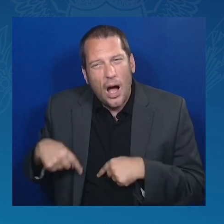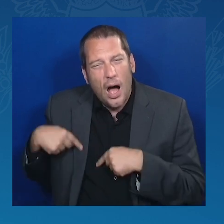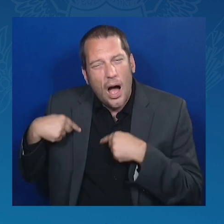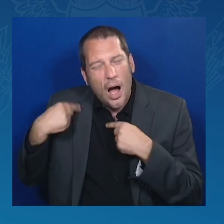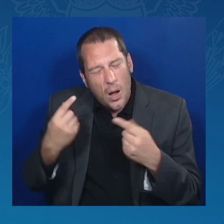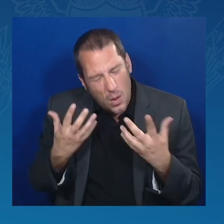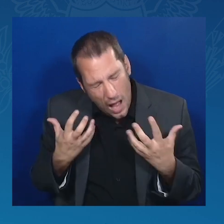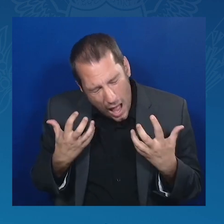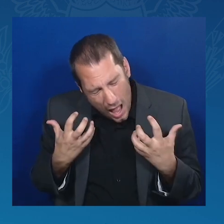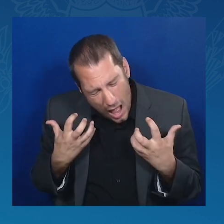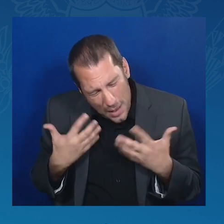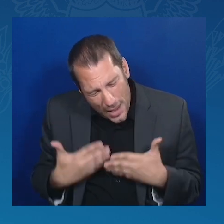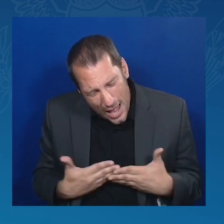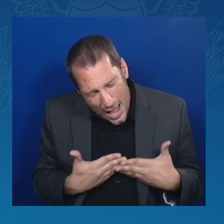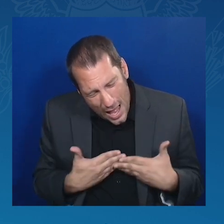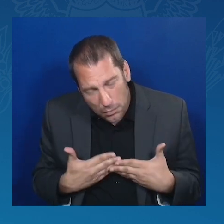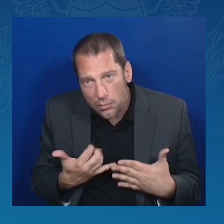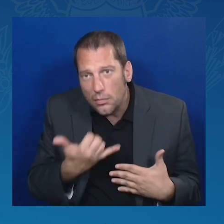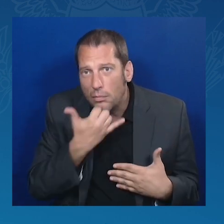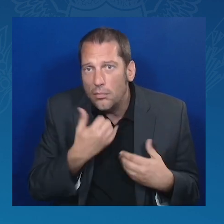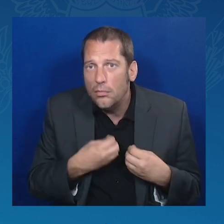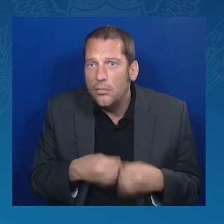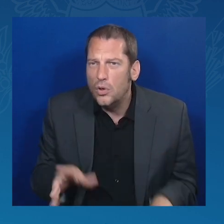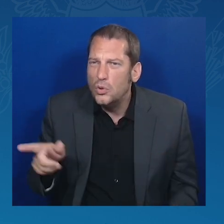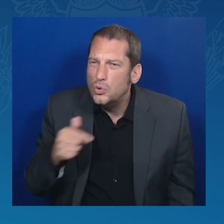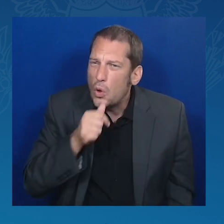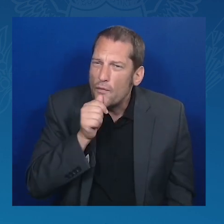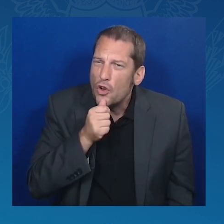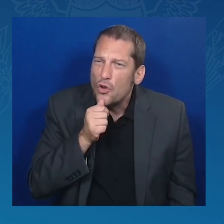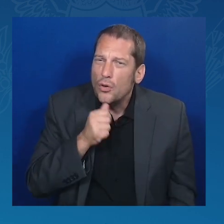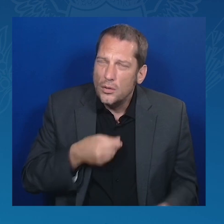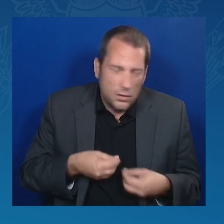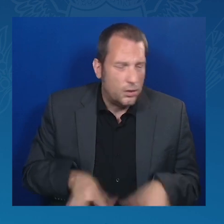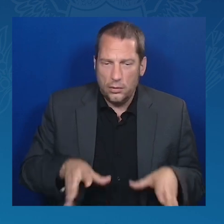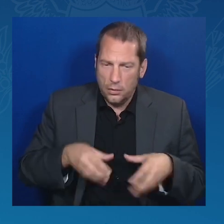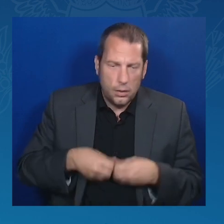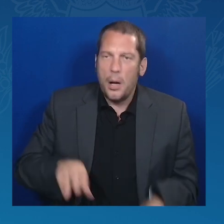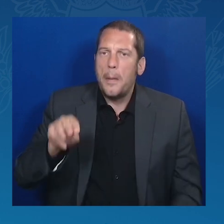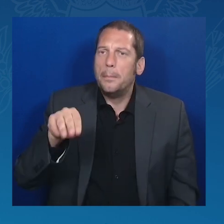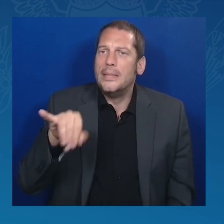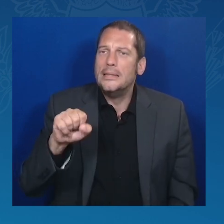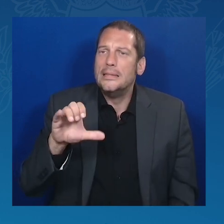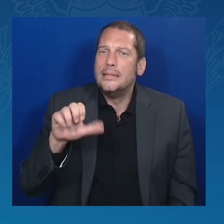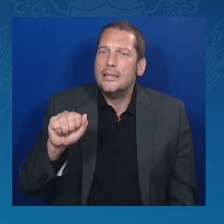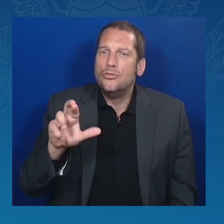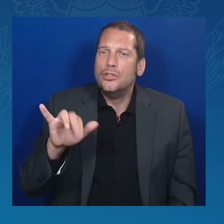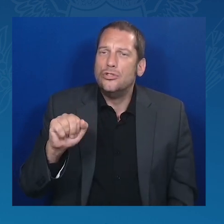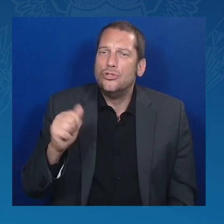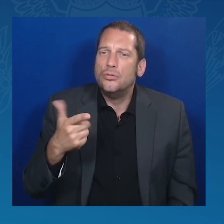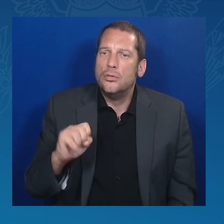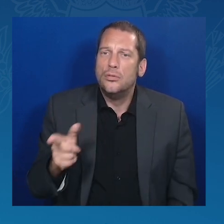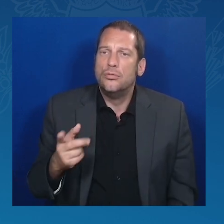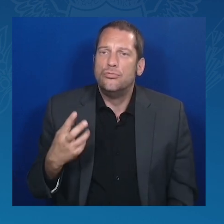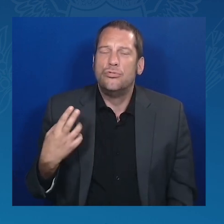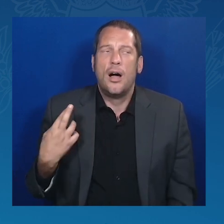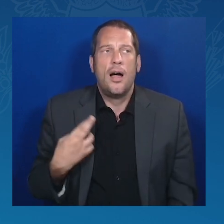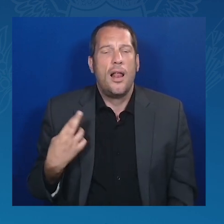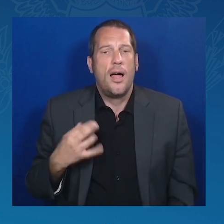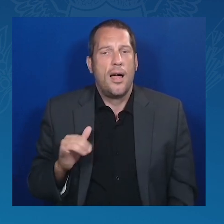maybe having to that realization like I had, that they did have an abortion. People that go through the IVF process,